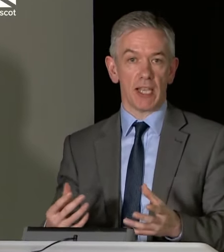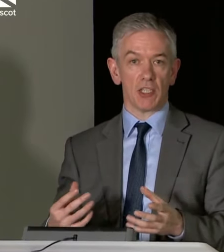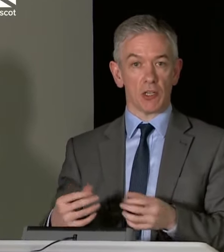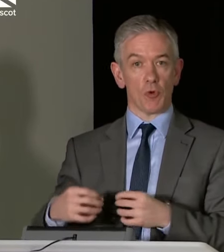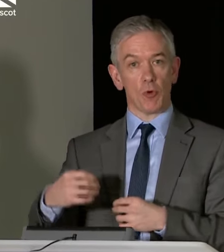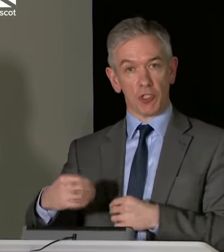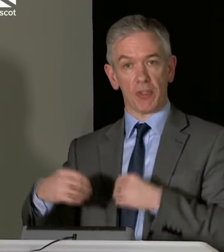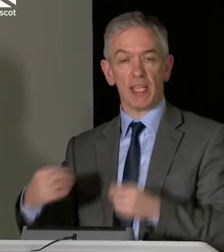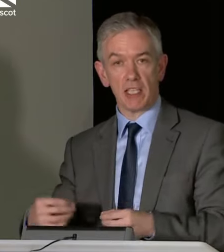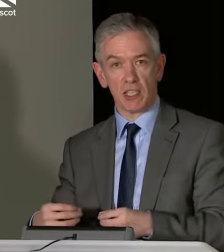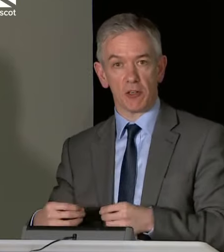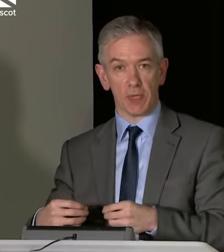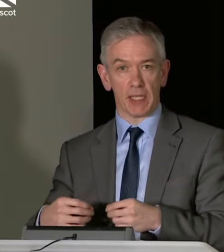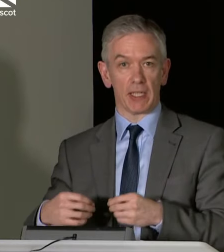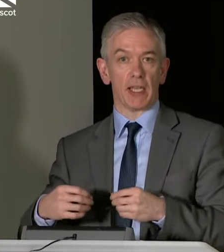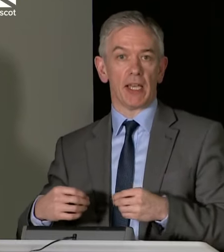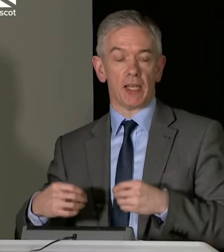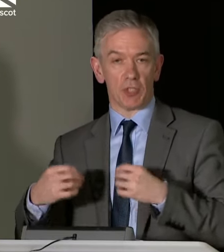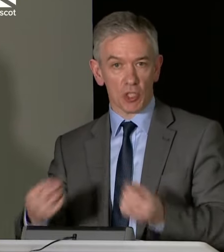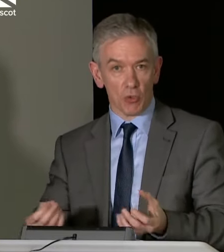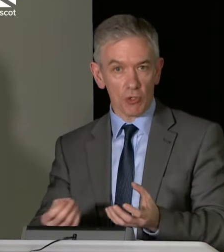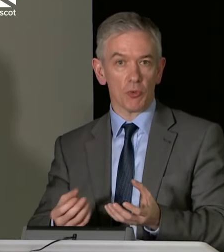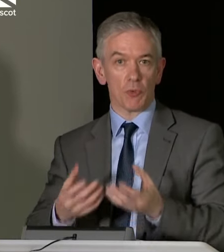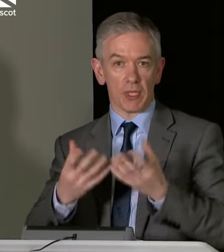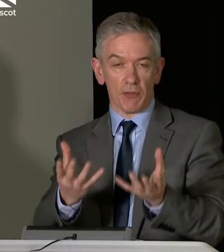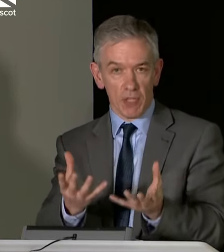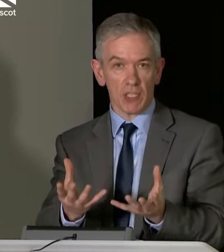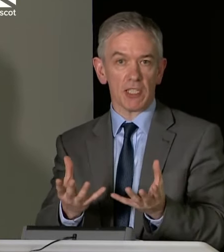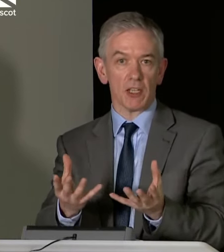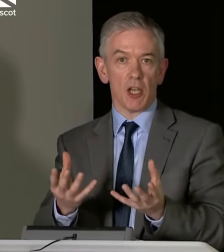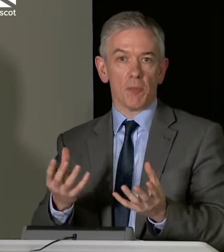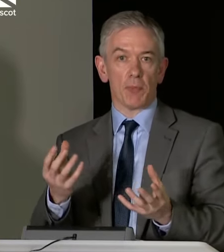there are more positive cases that are being disclosed when we give you this data, but